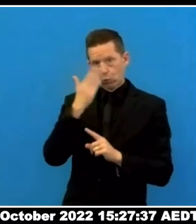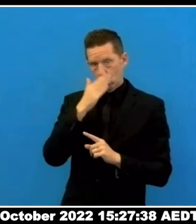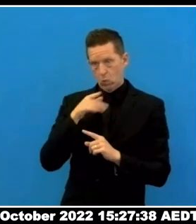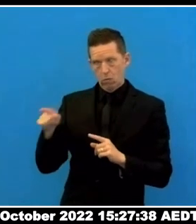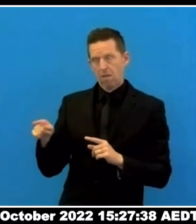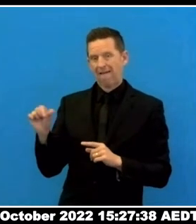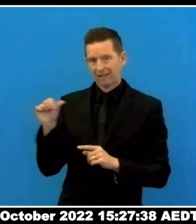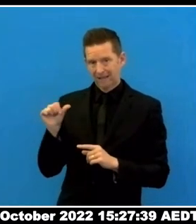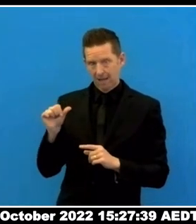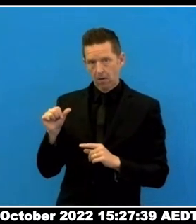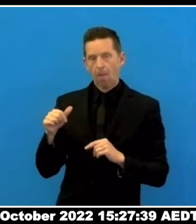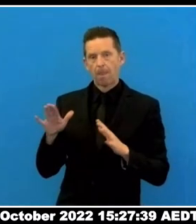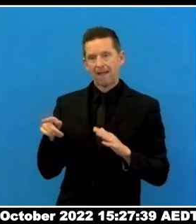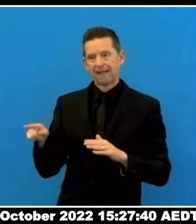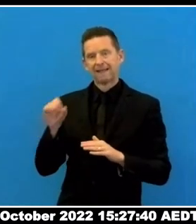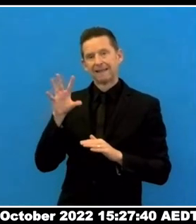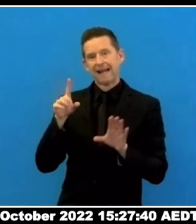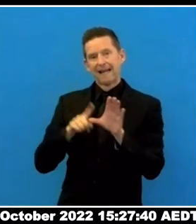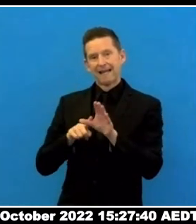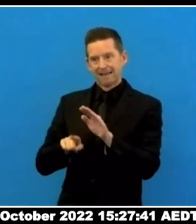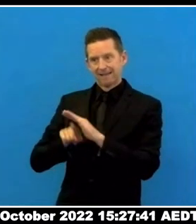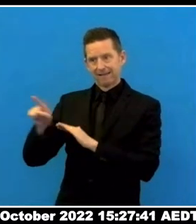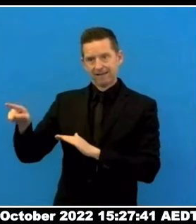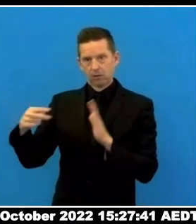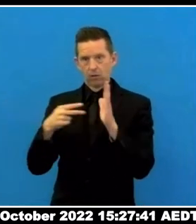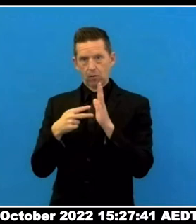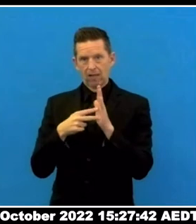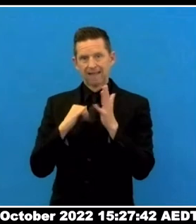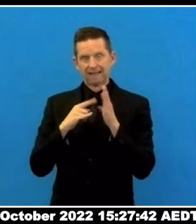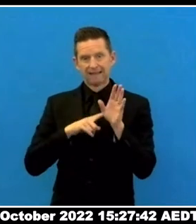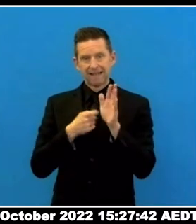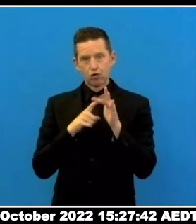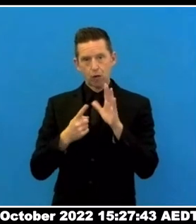but you then spent 10 years in Syria where you finished secondary school,